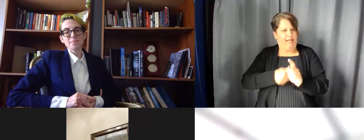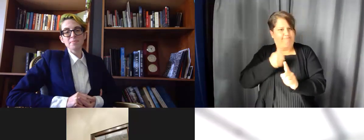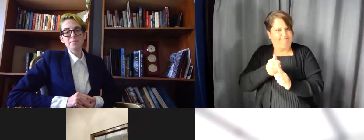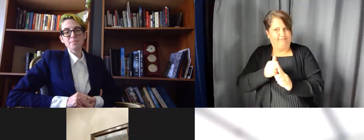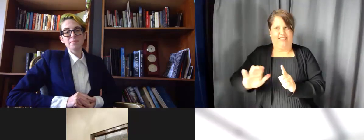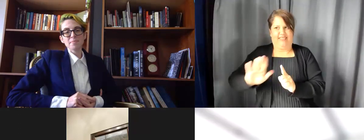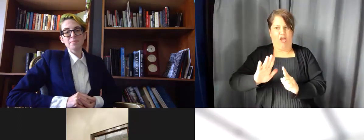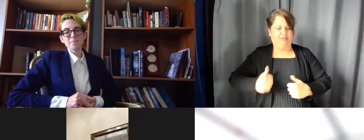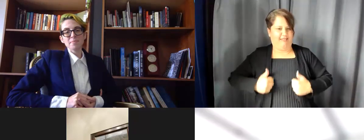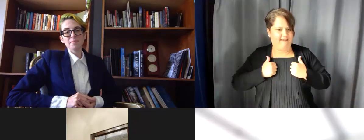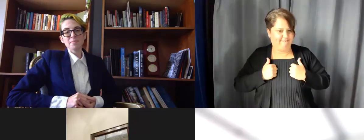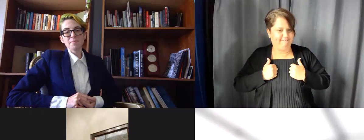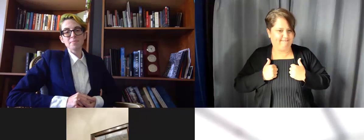Jordan Radford: because if the